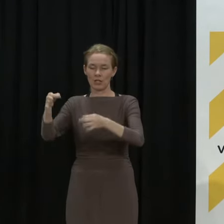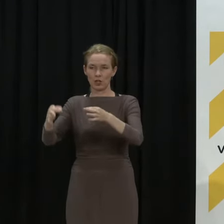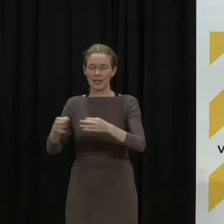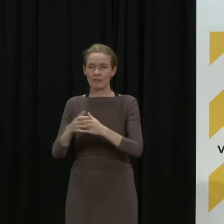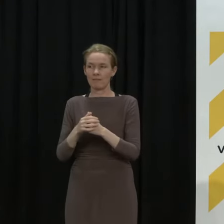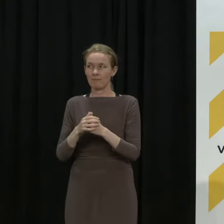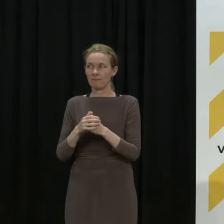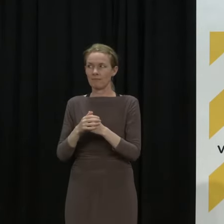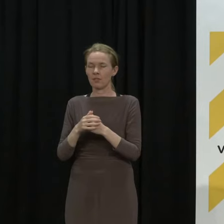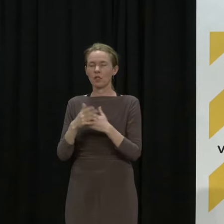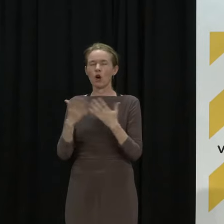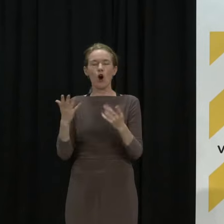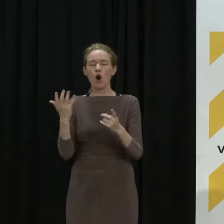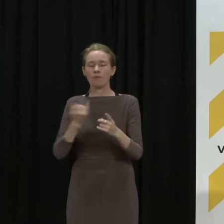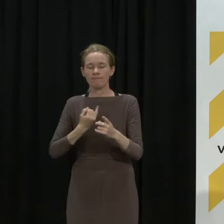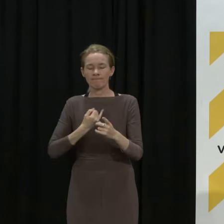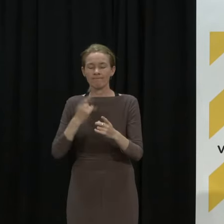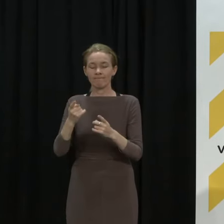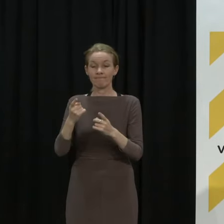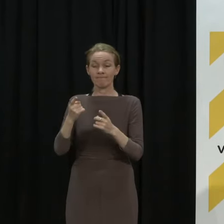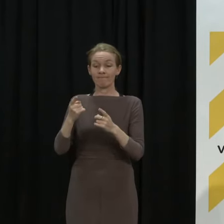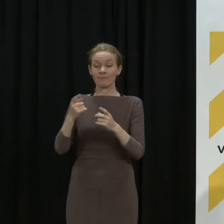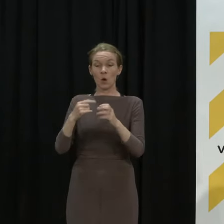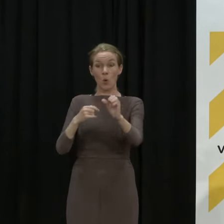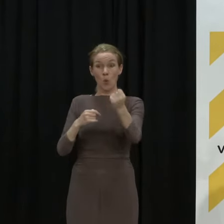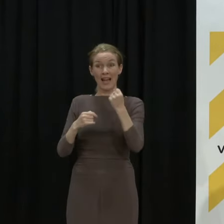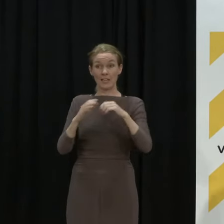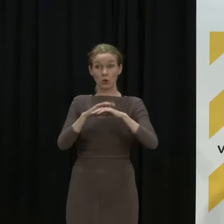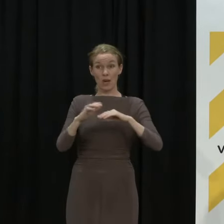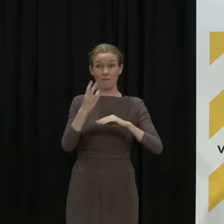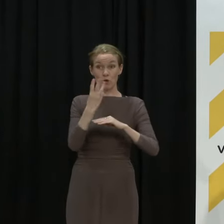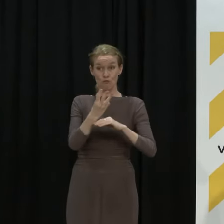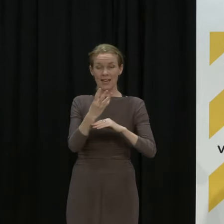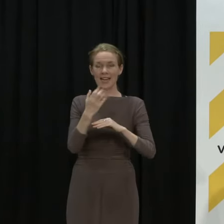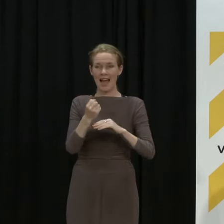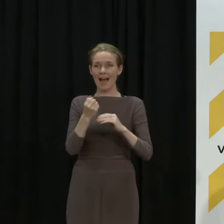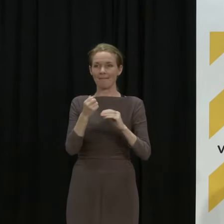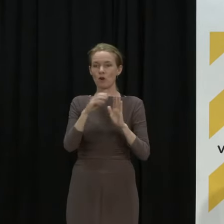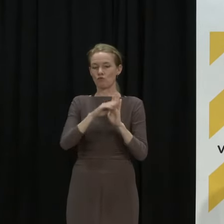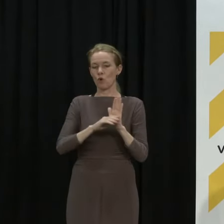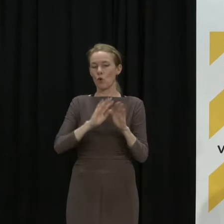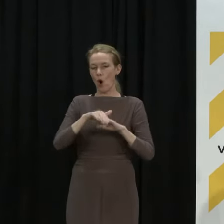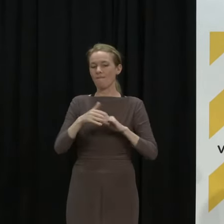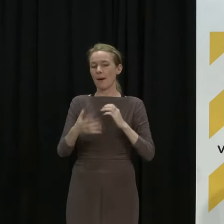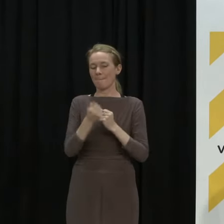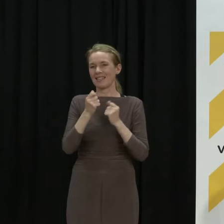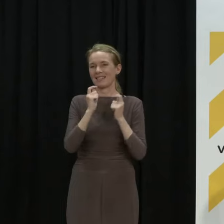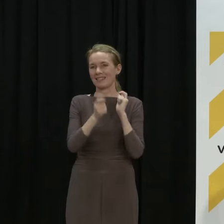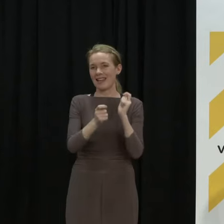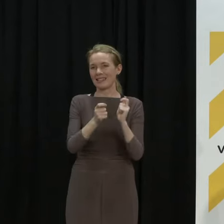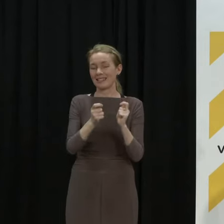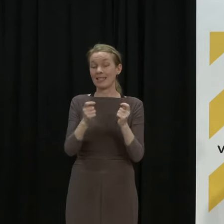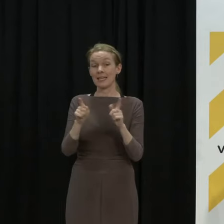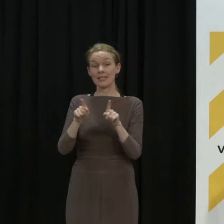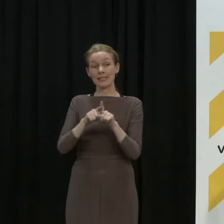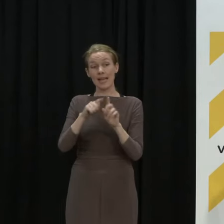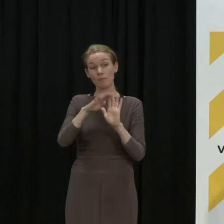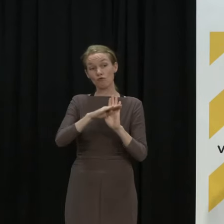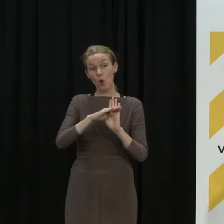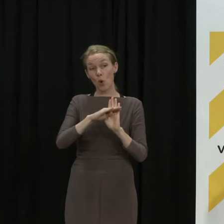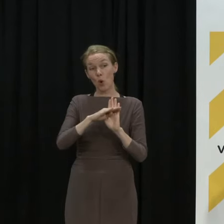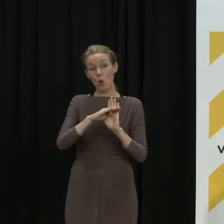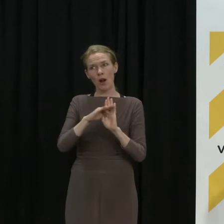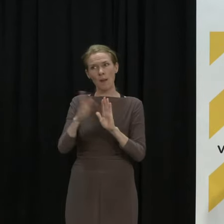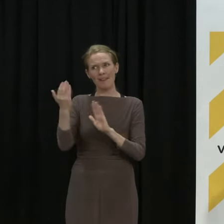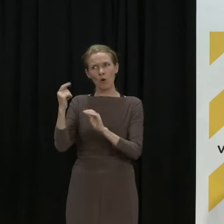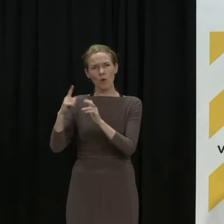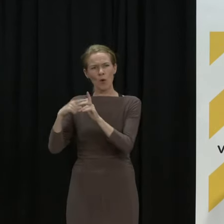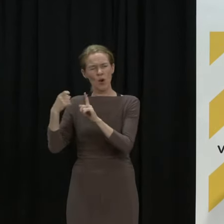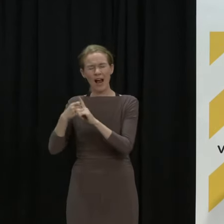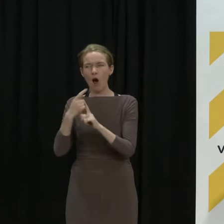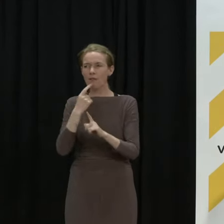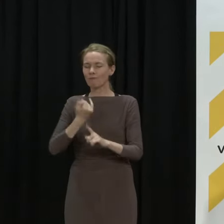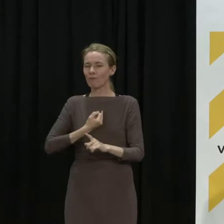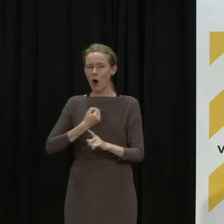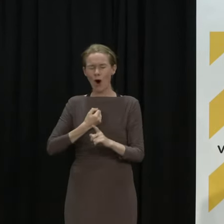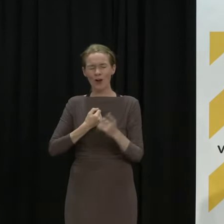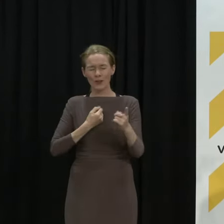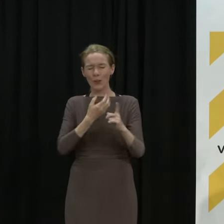requirements for the Waikato